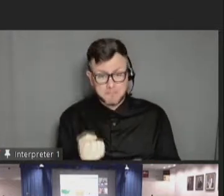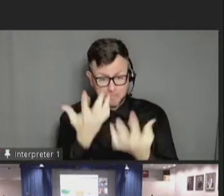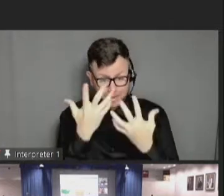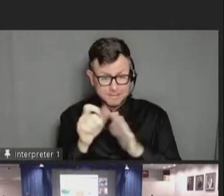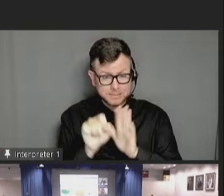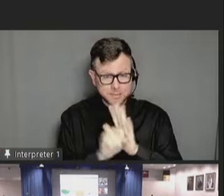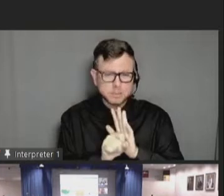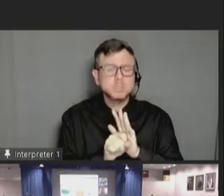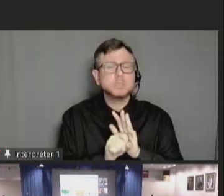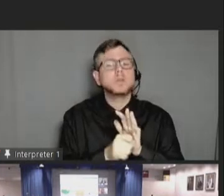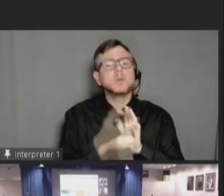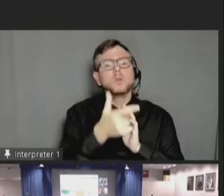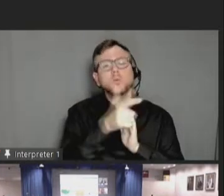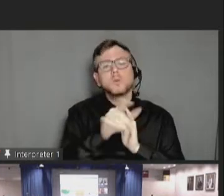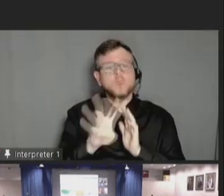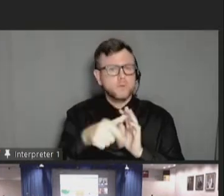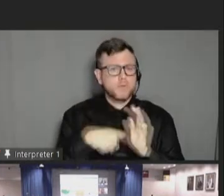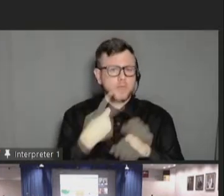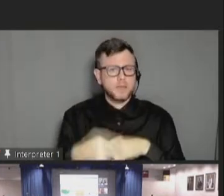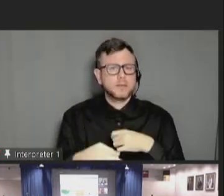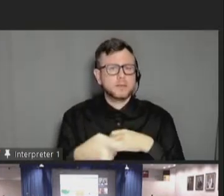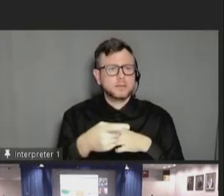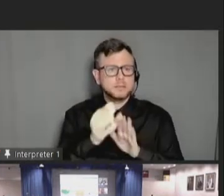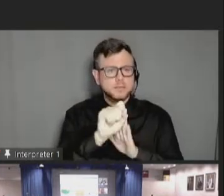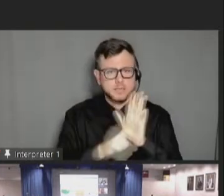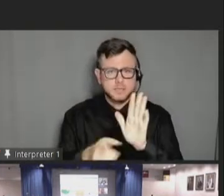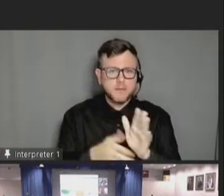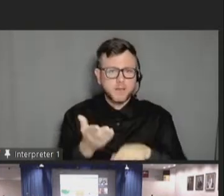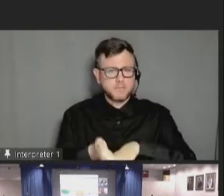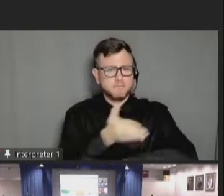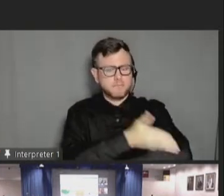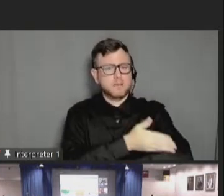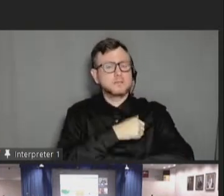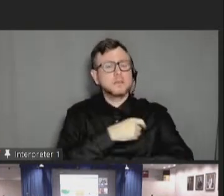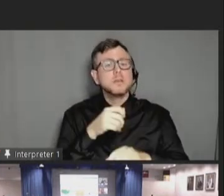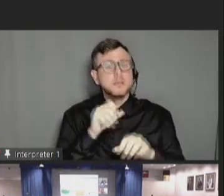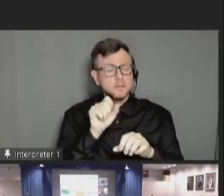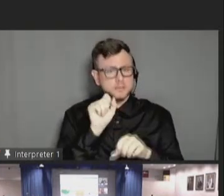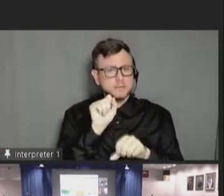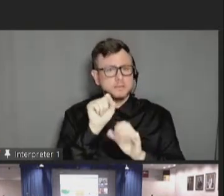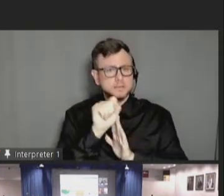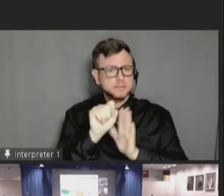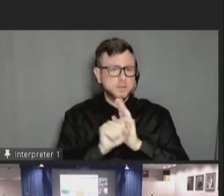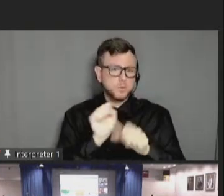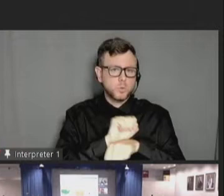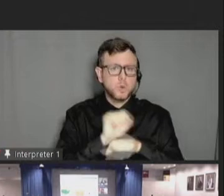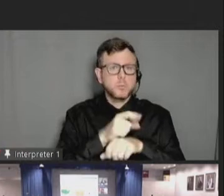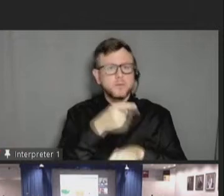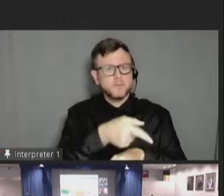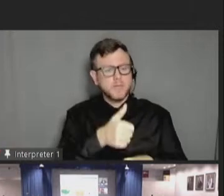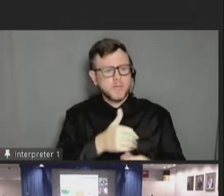have advanced state-level policy, identifying community health workers. And defining them as